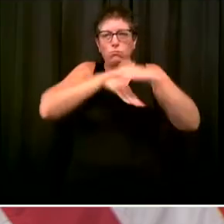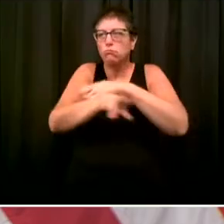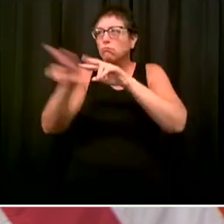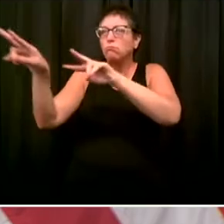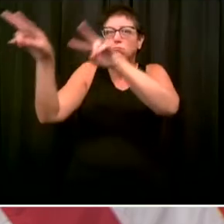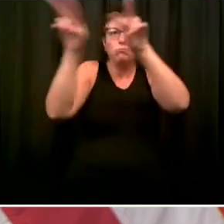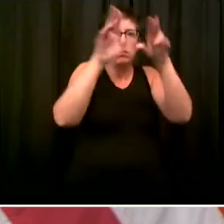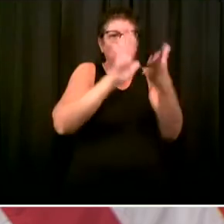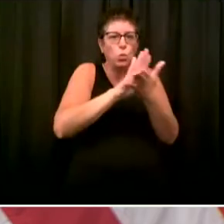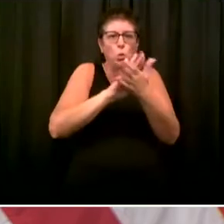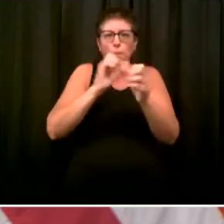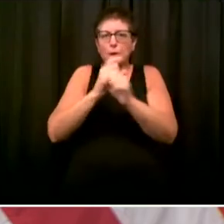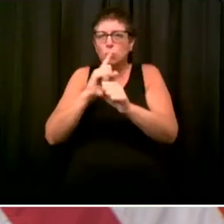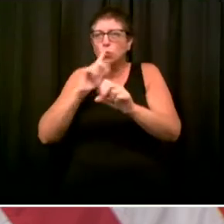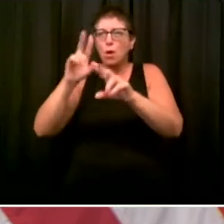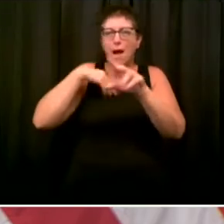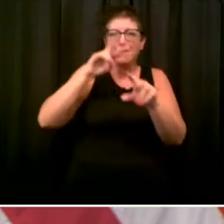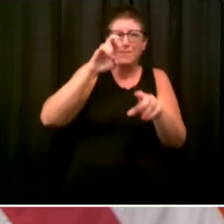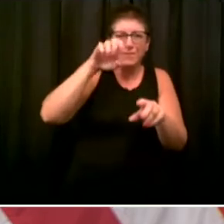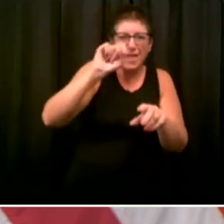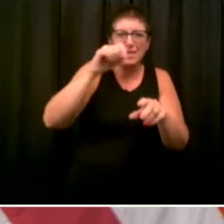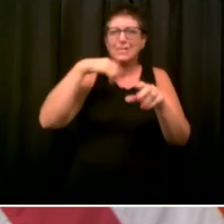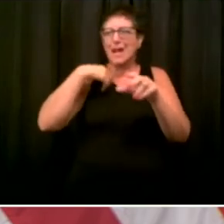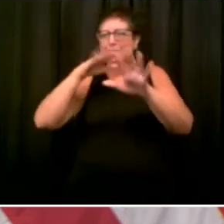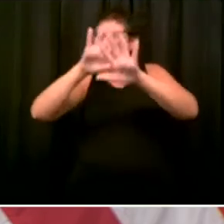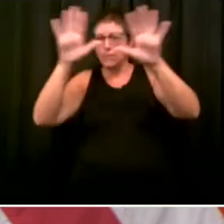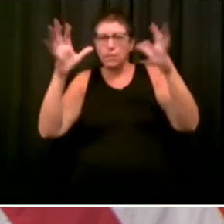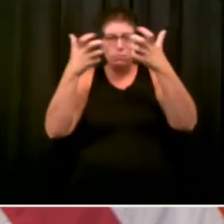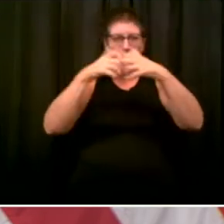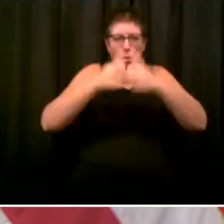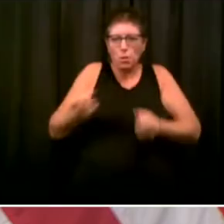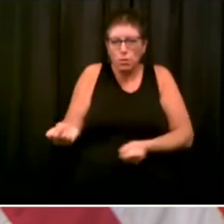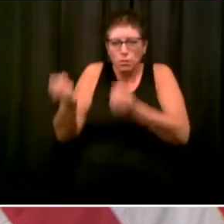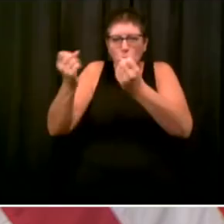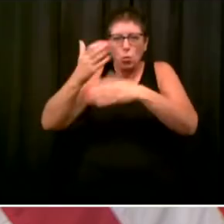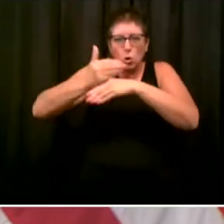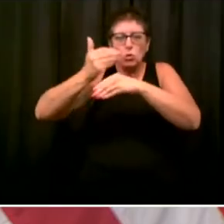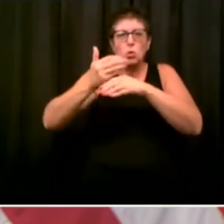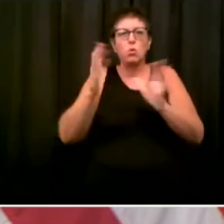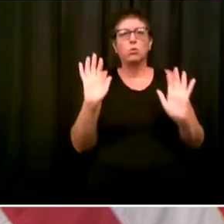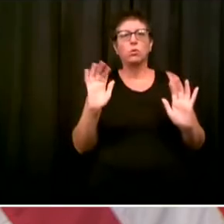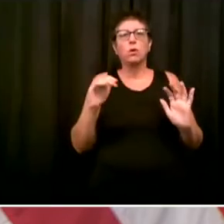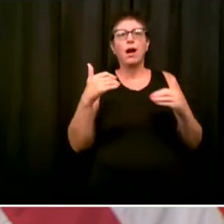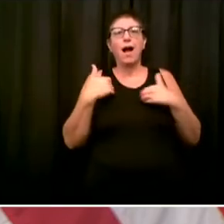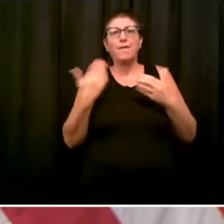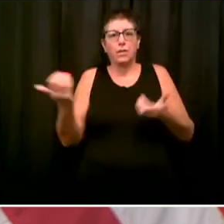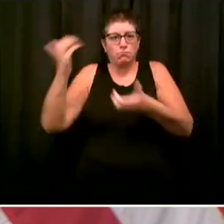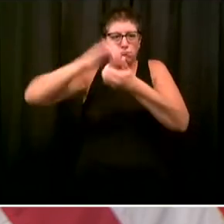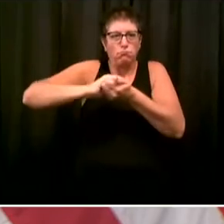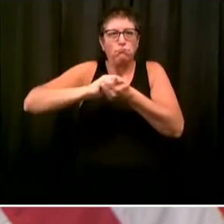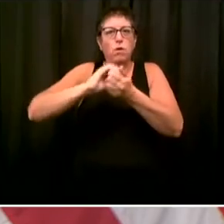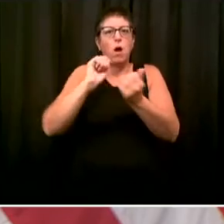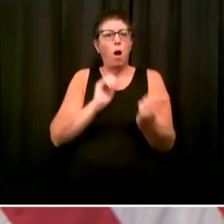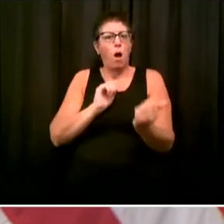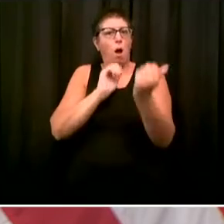SAFETY WORKING GROUP THAT HAS ALREADY BEEN WORKING IN BUILDINGS ANDLRS T EEDID BEIGN POBRLAEMT.IC O S